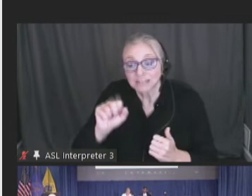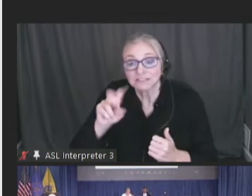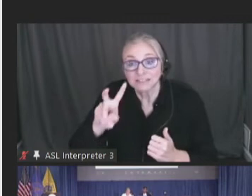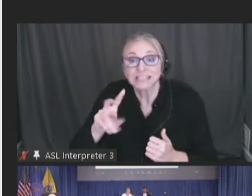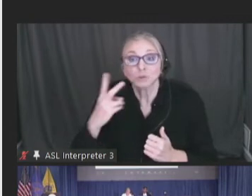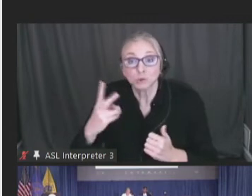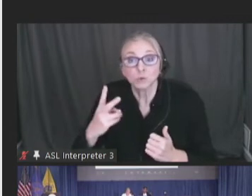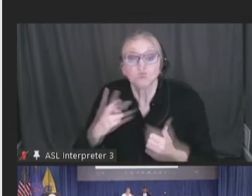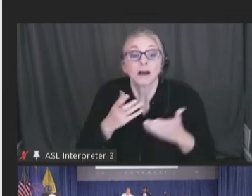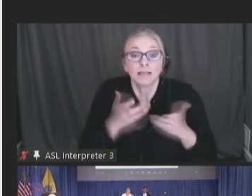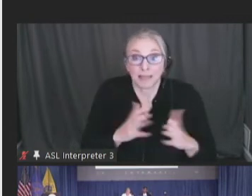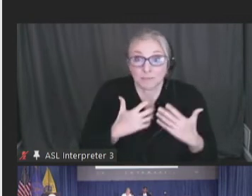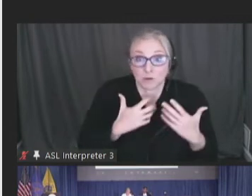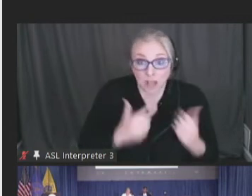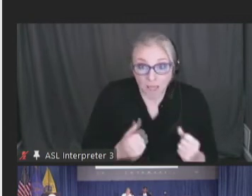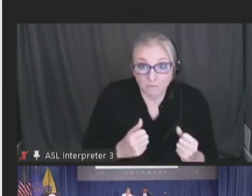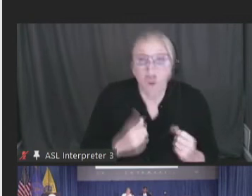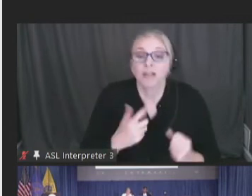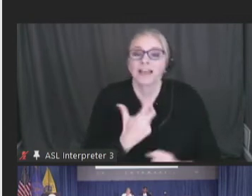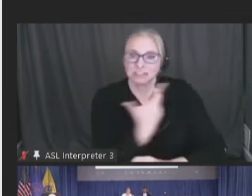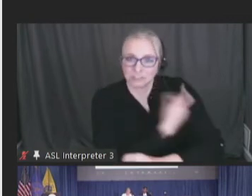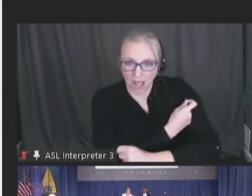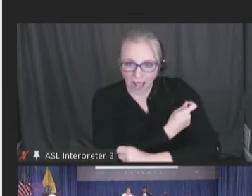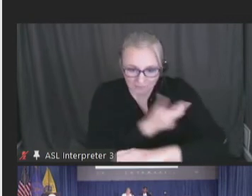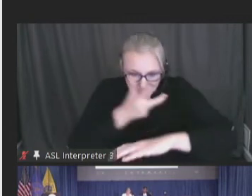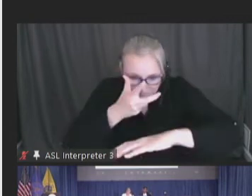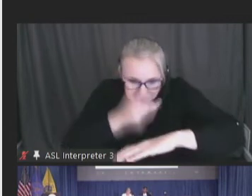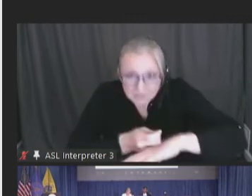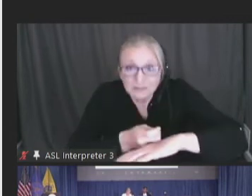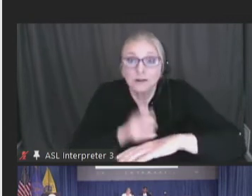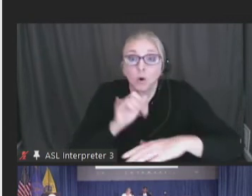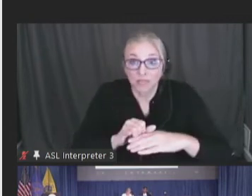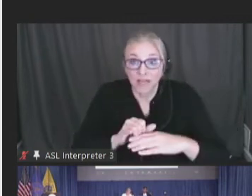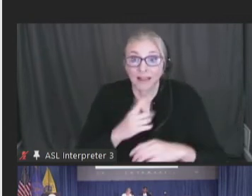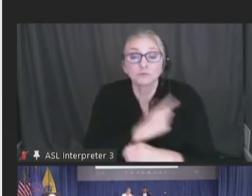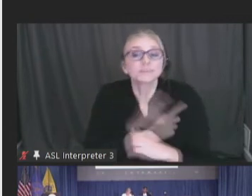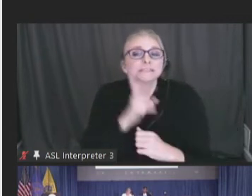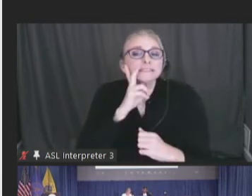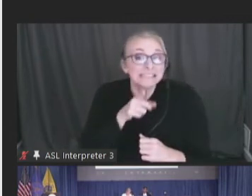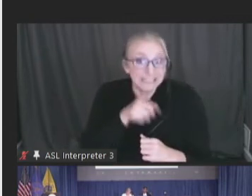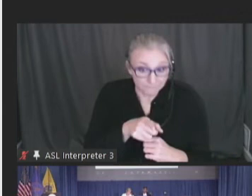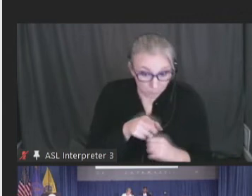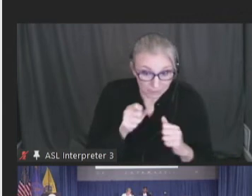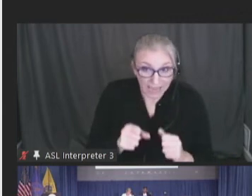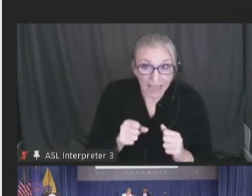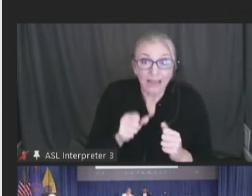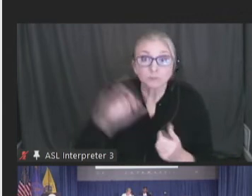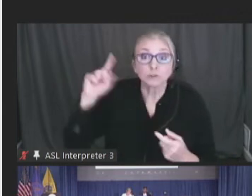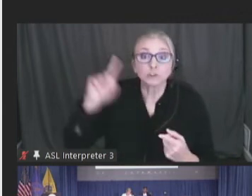and then we immunize with our candidate vaccine to see if we can reduce the recurrent genital